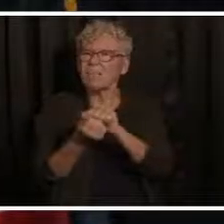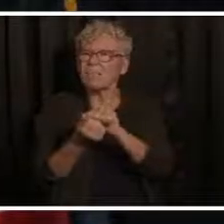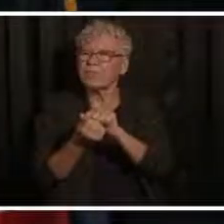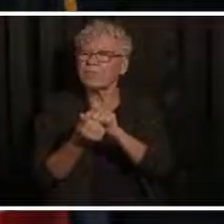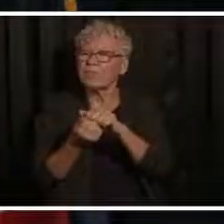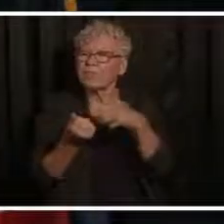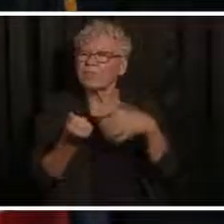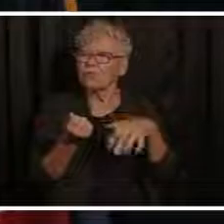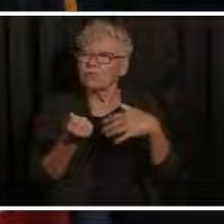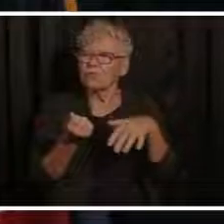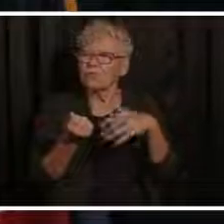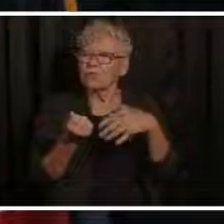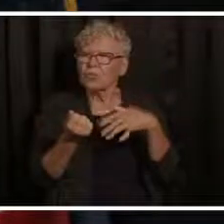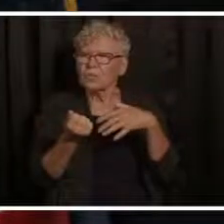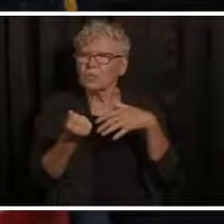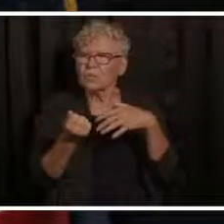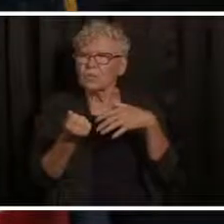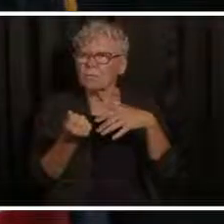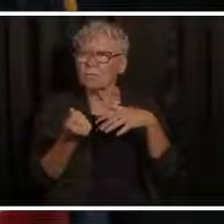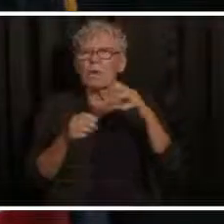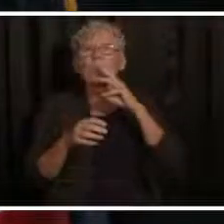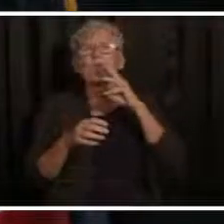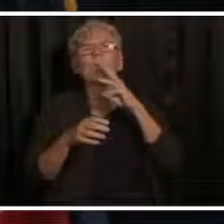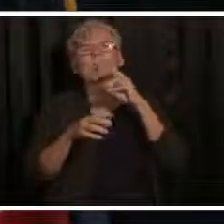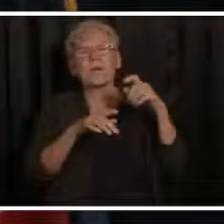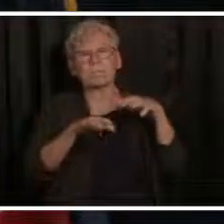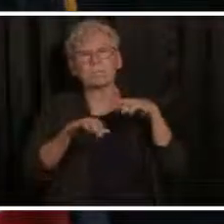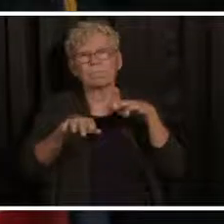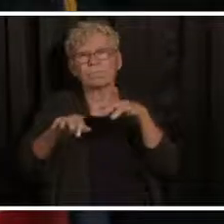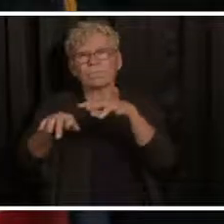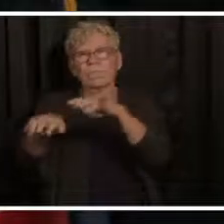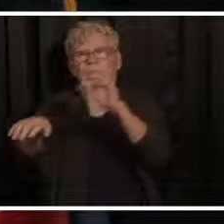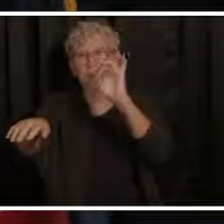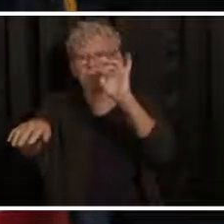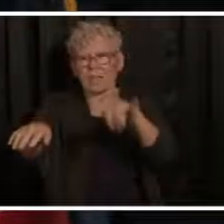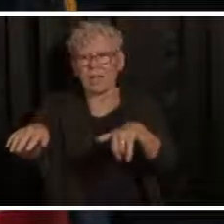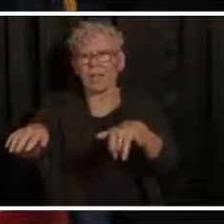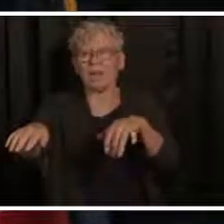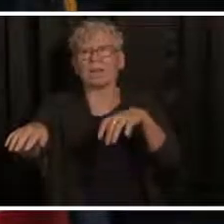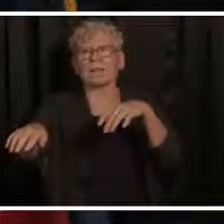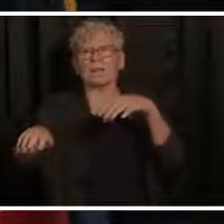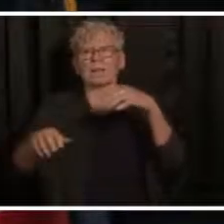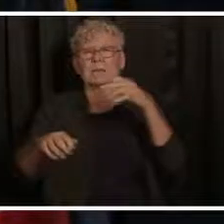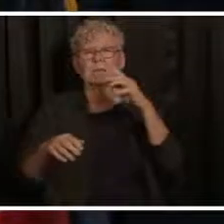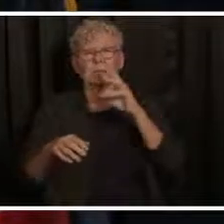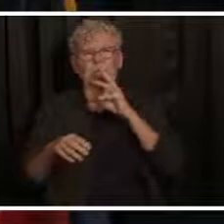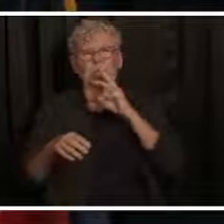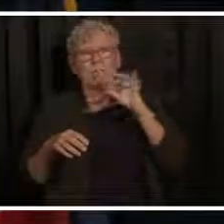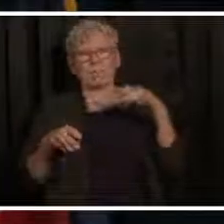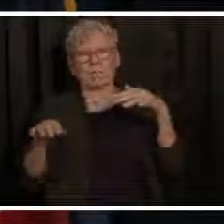thoughts are with uh families who are grieving and those who lost homes or don't yet know if they've lost their homes or